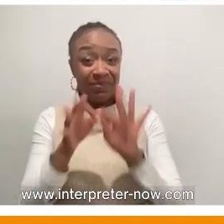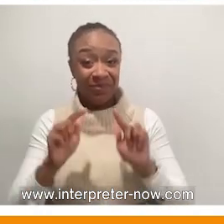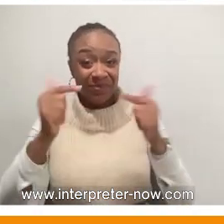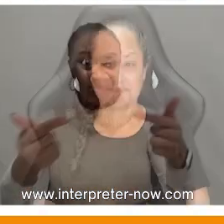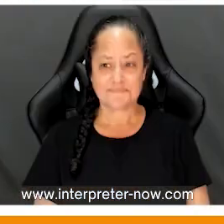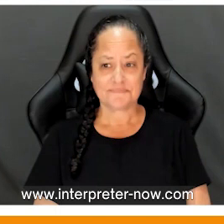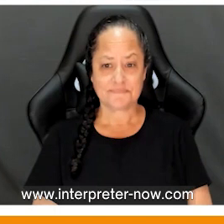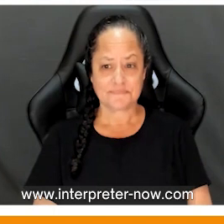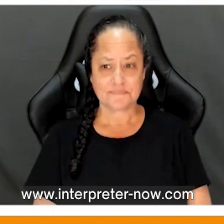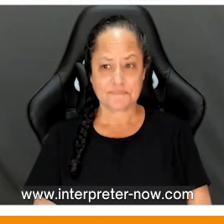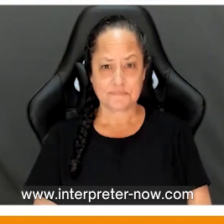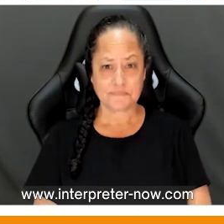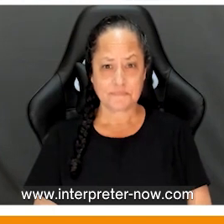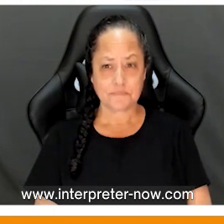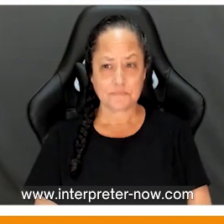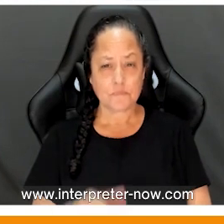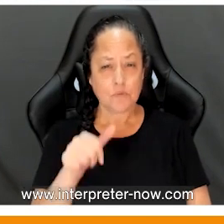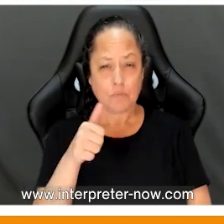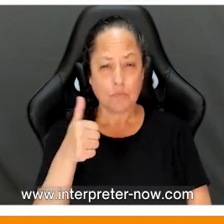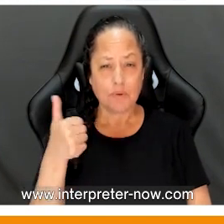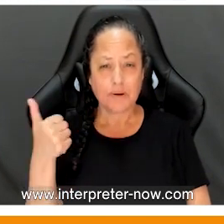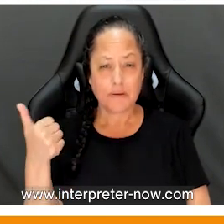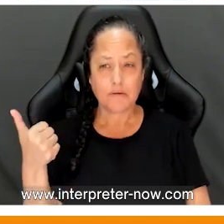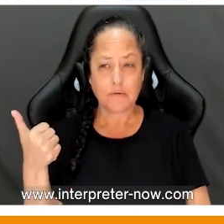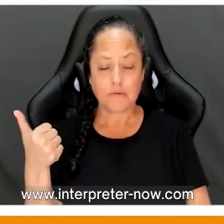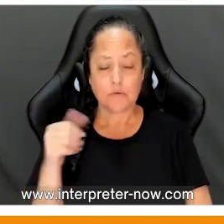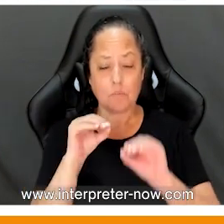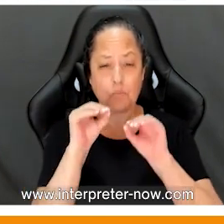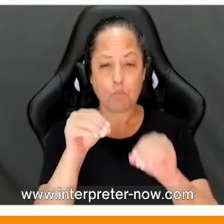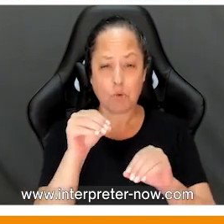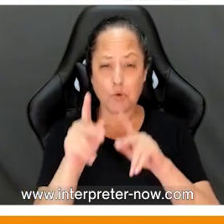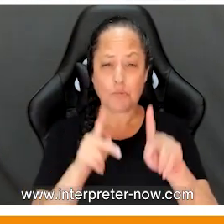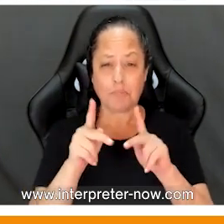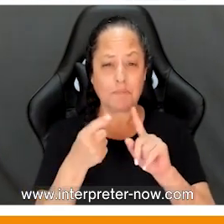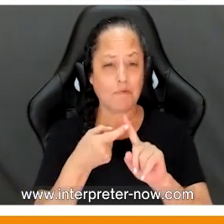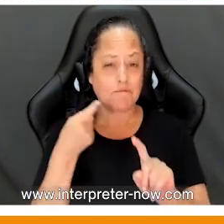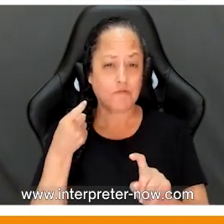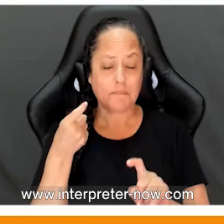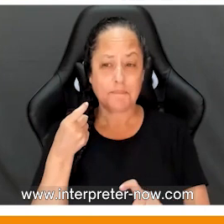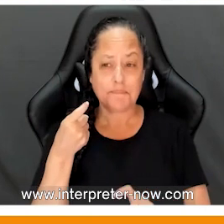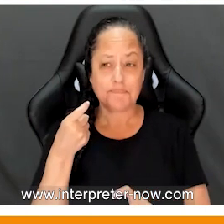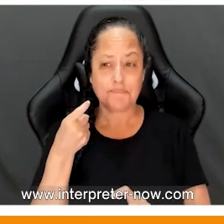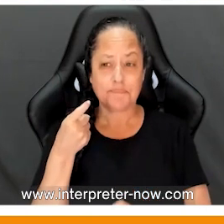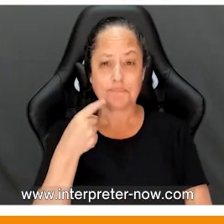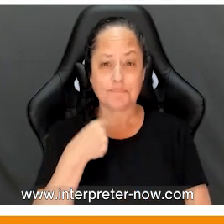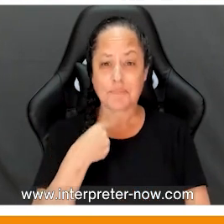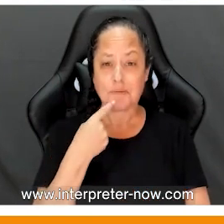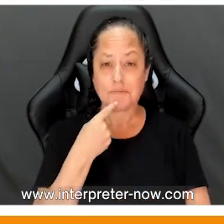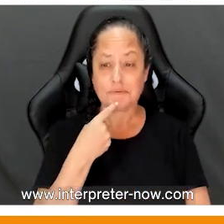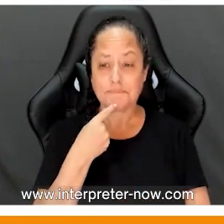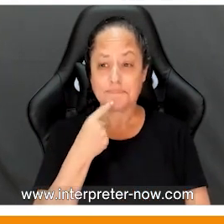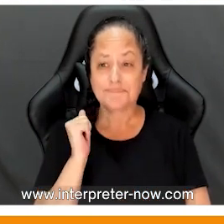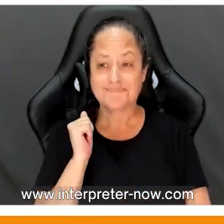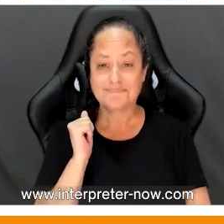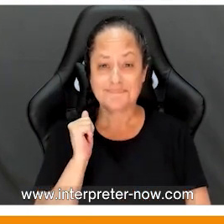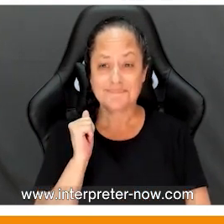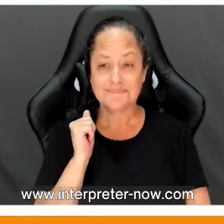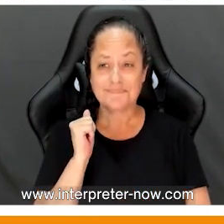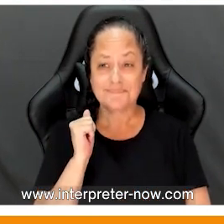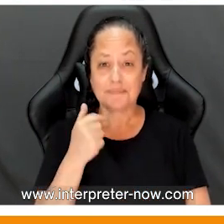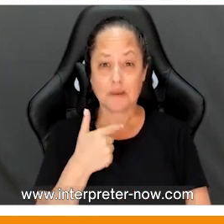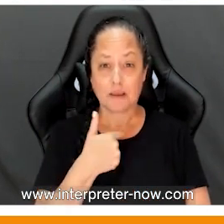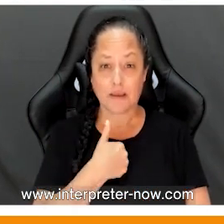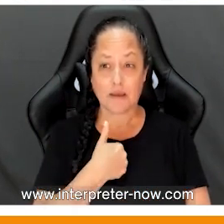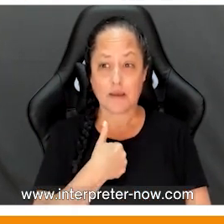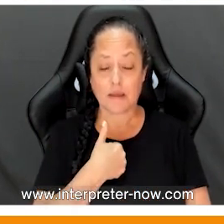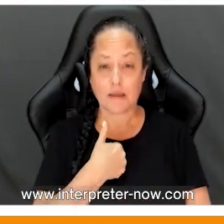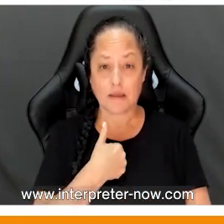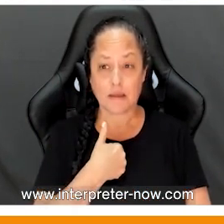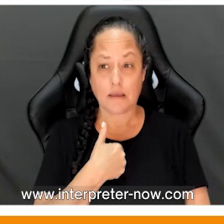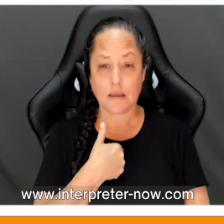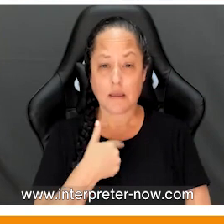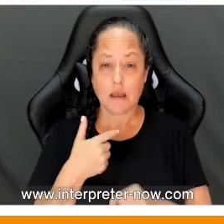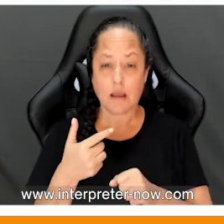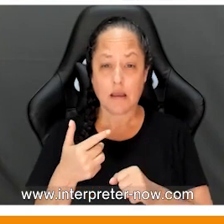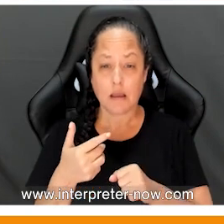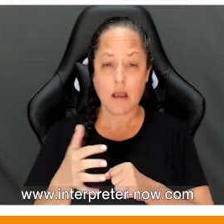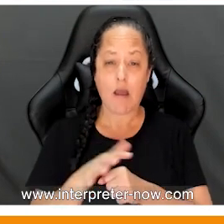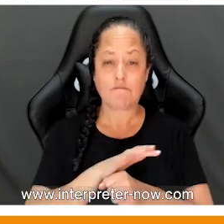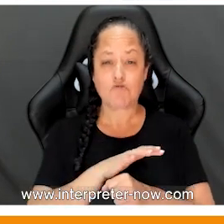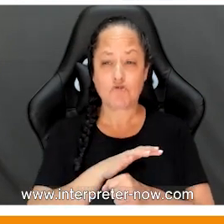I will say that I have covered, or I have internalized in lots of different ways,